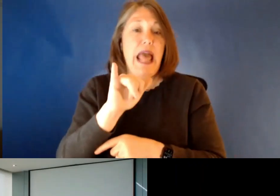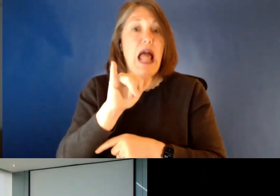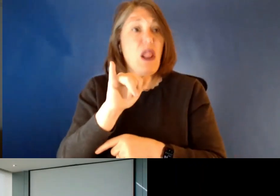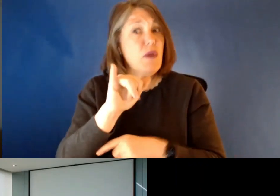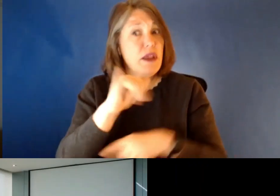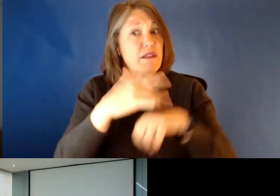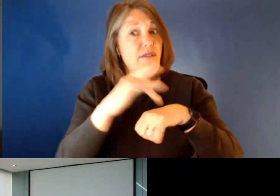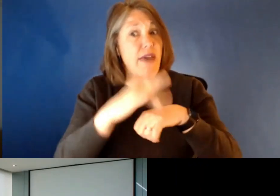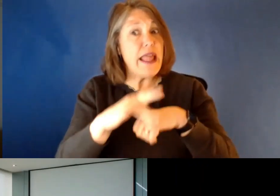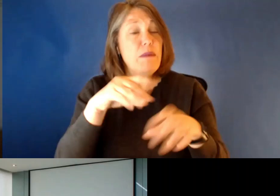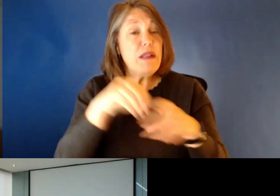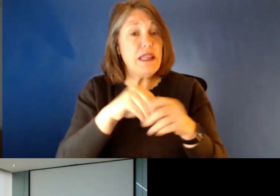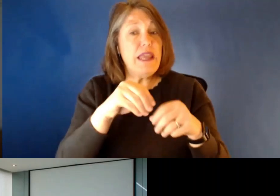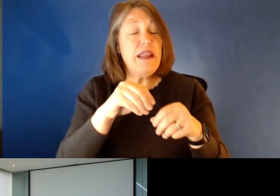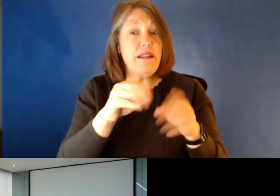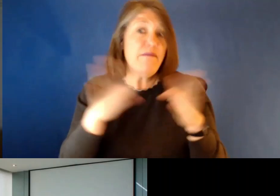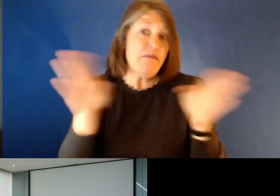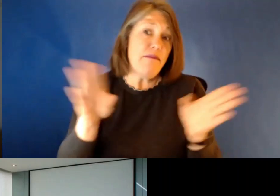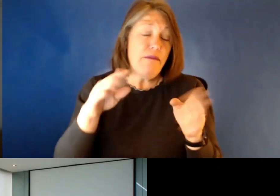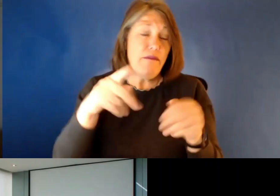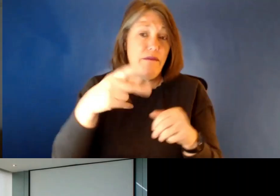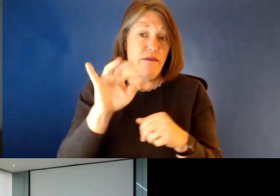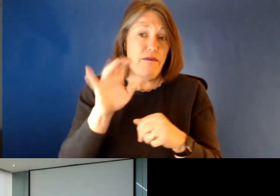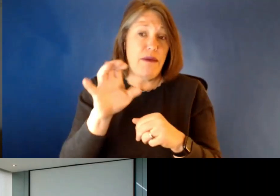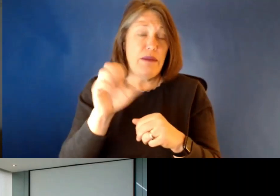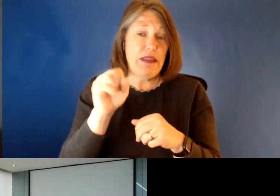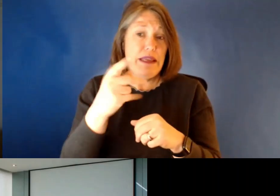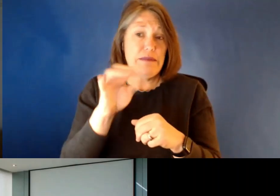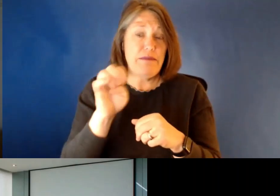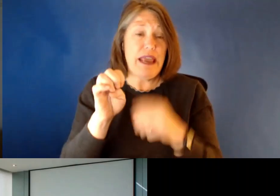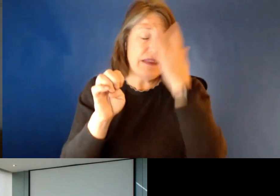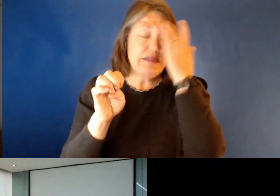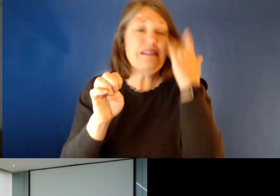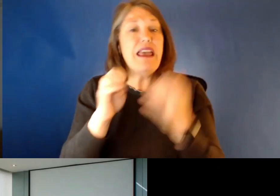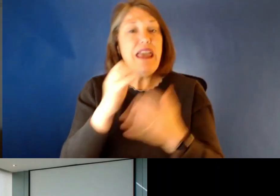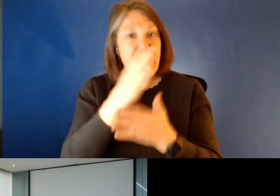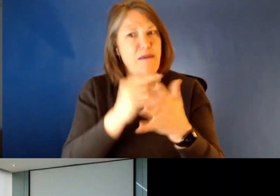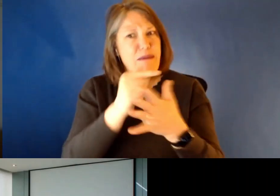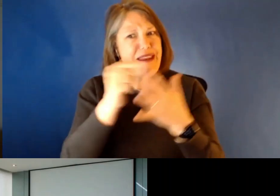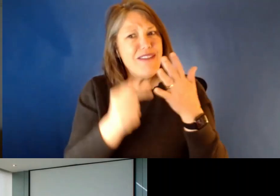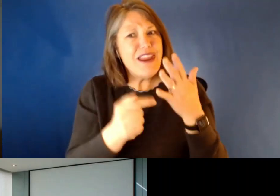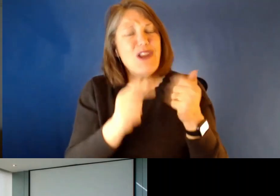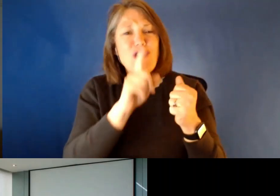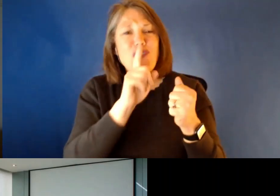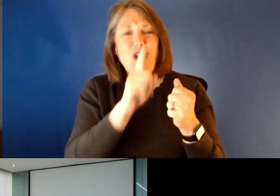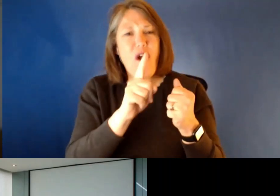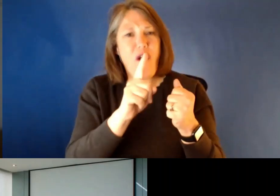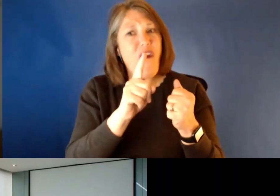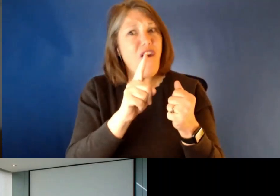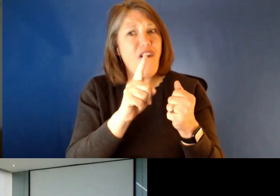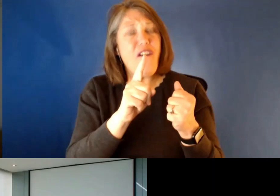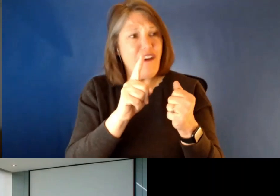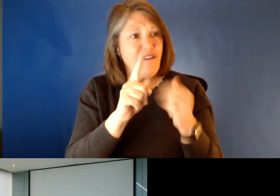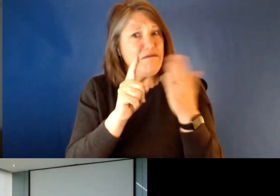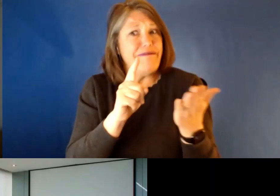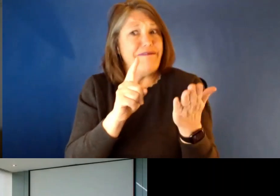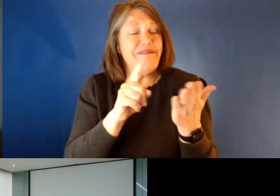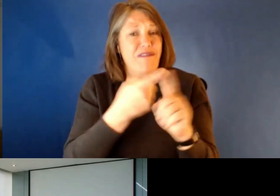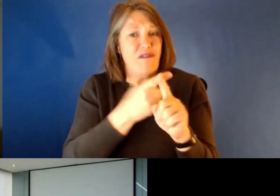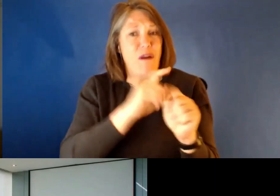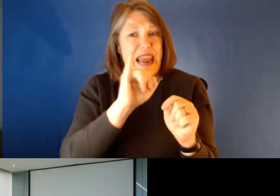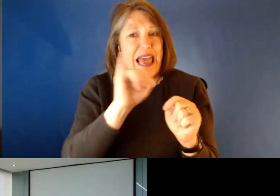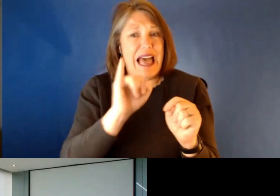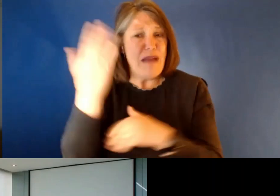06:16:45 Some of the features of that that are features of iPresentation is that it is